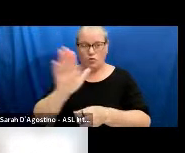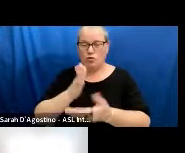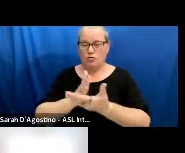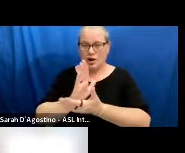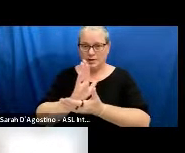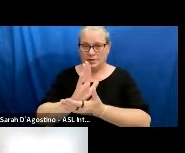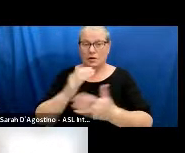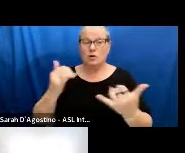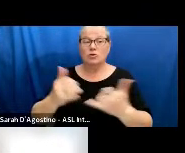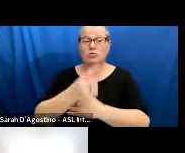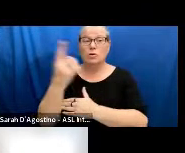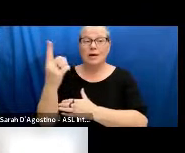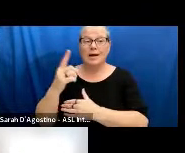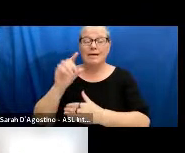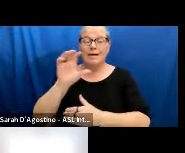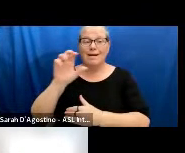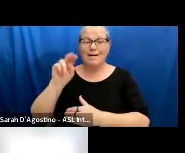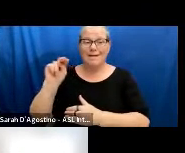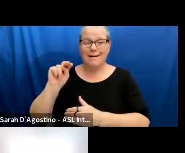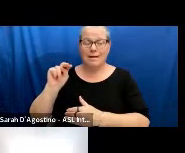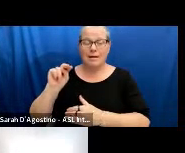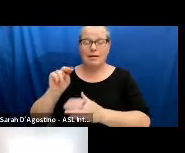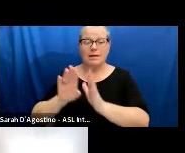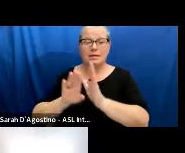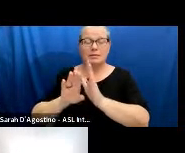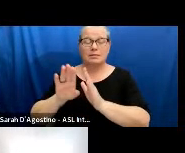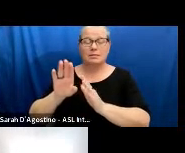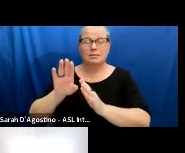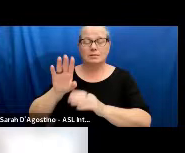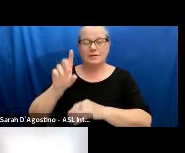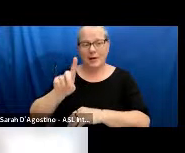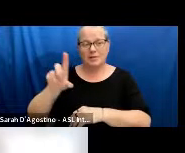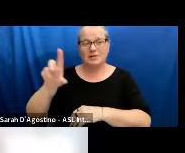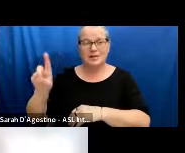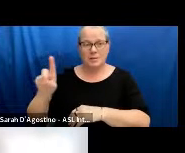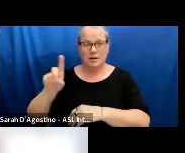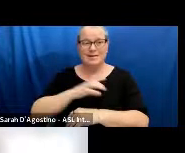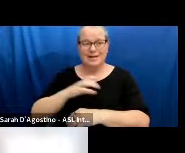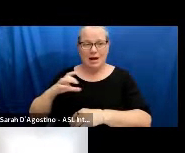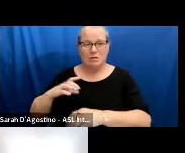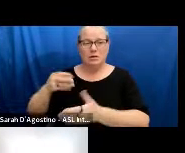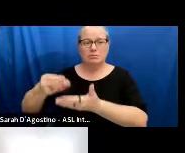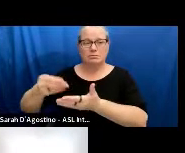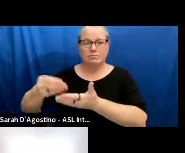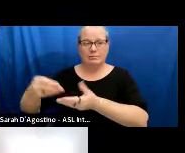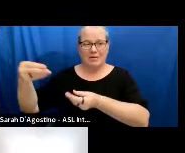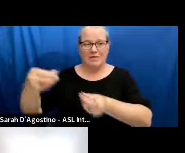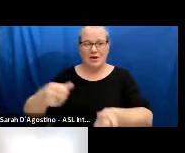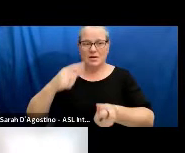connecticut developmental disabilities council my name is mike wilby i'm the strategic partnerships